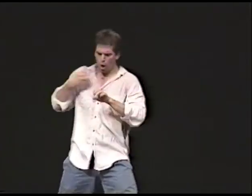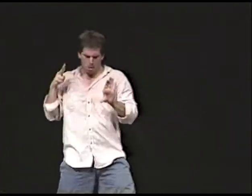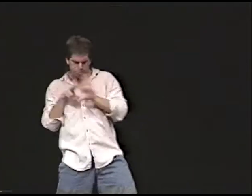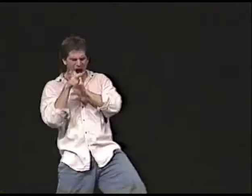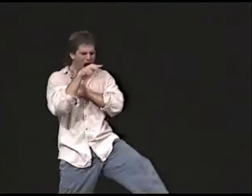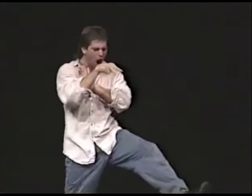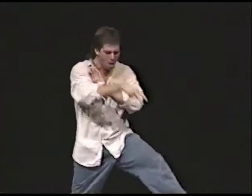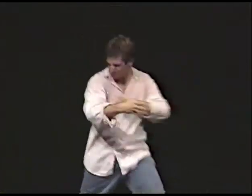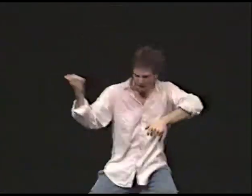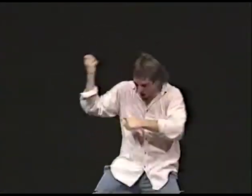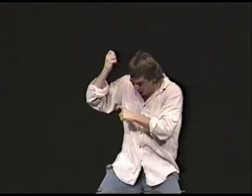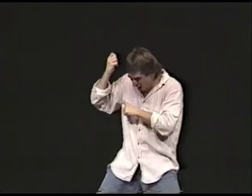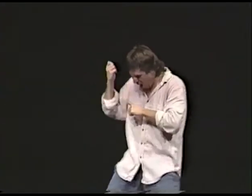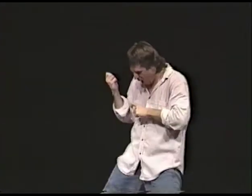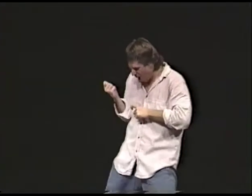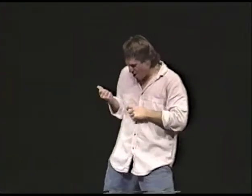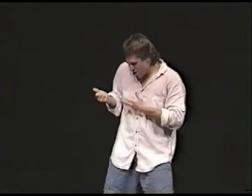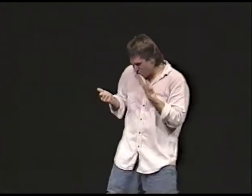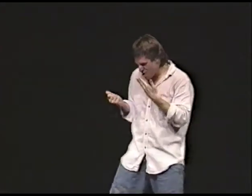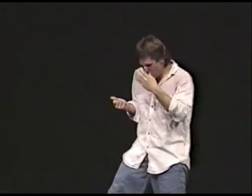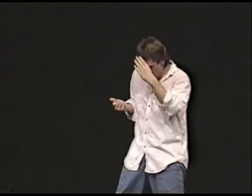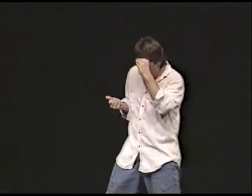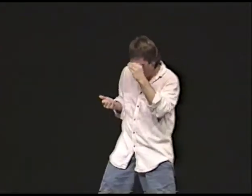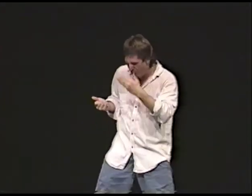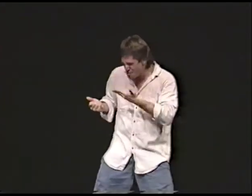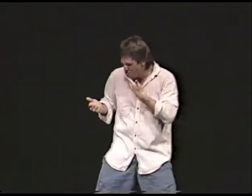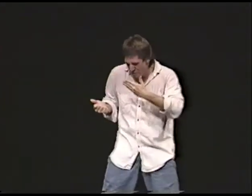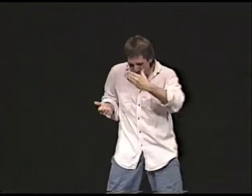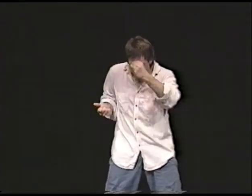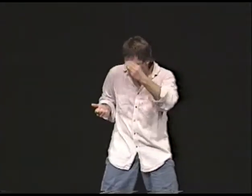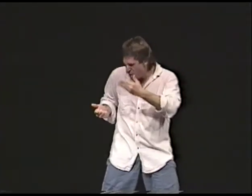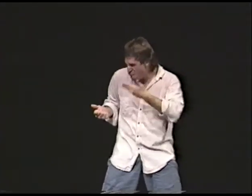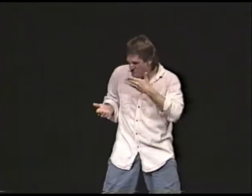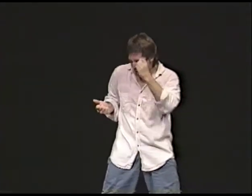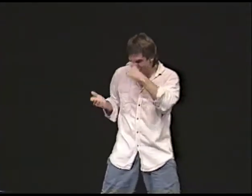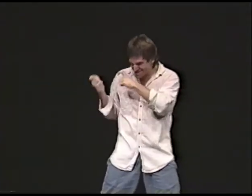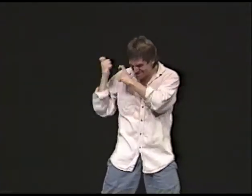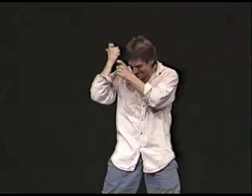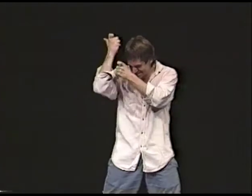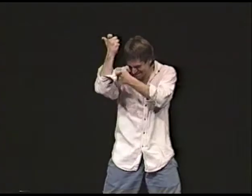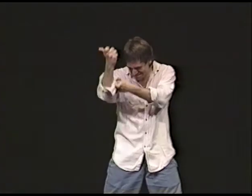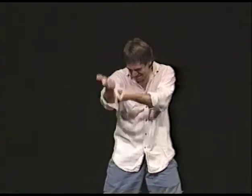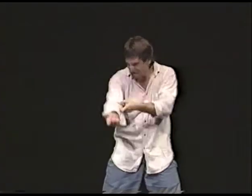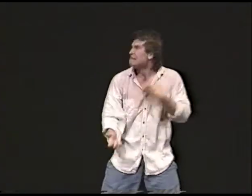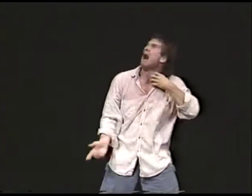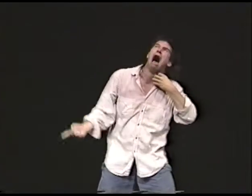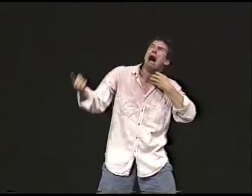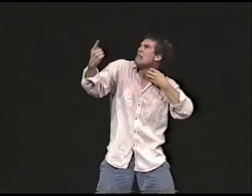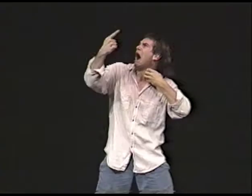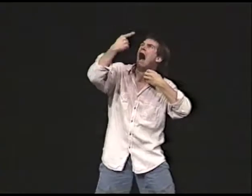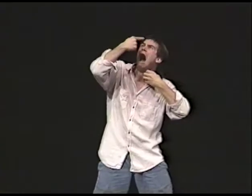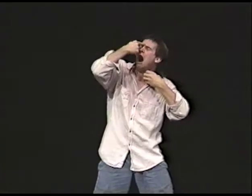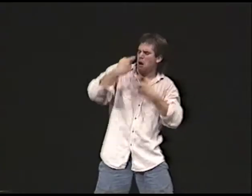And through the hole, a green-cladded patron. Good boy, Charlie. Good boy.